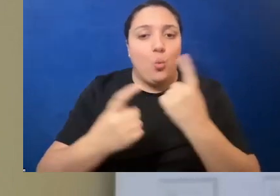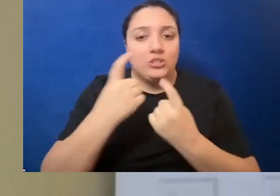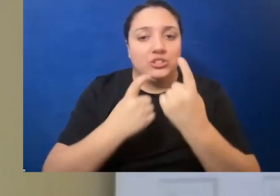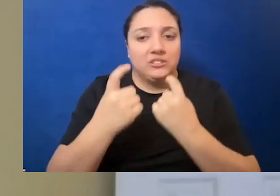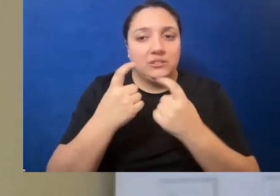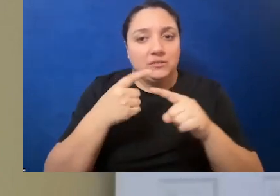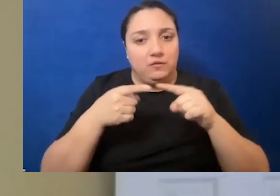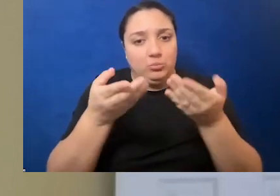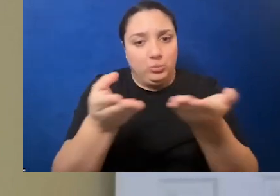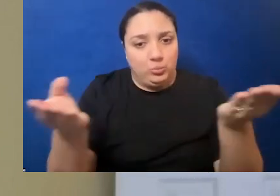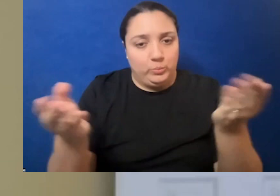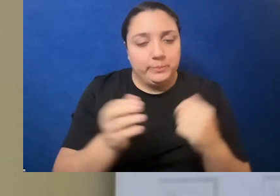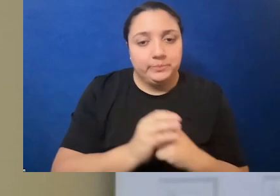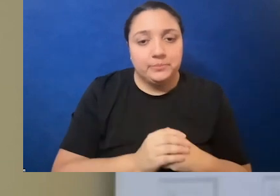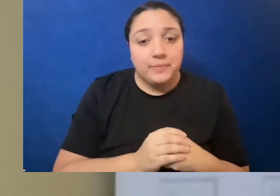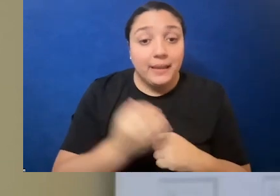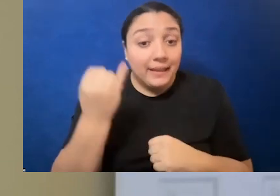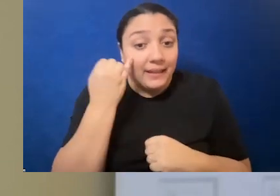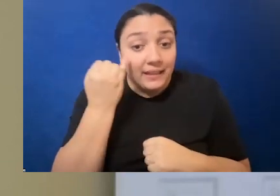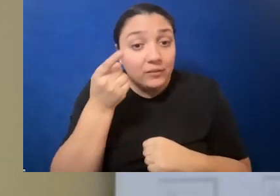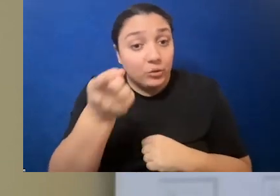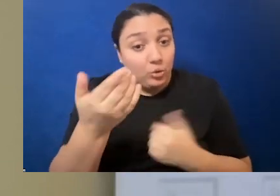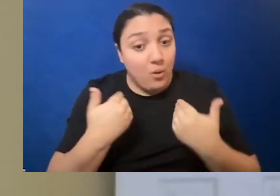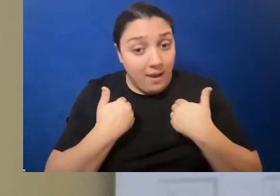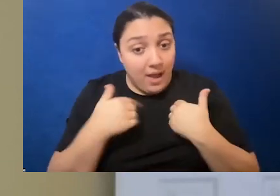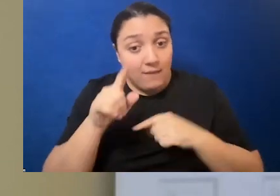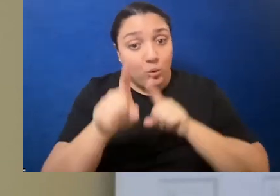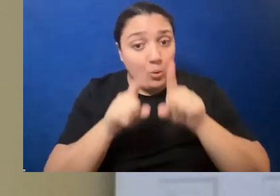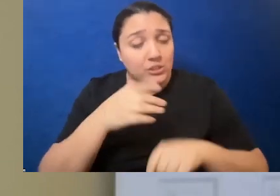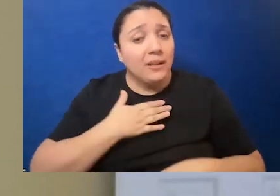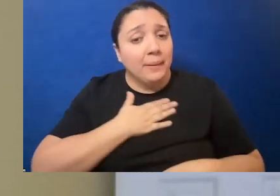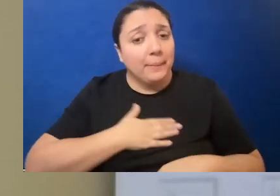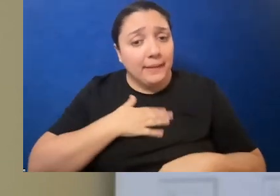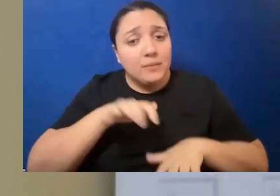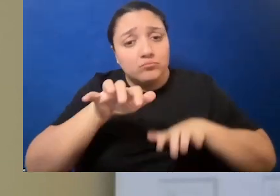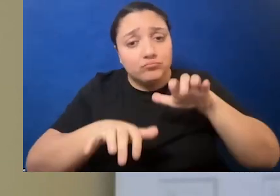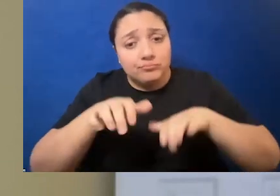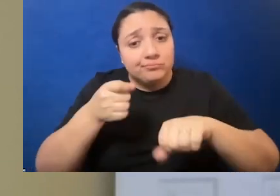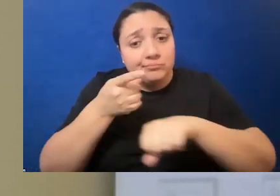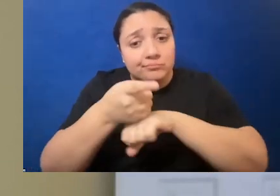QUESTIONS FROM VIEWERS. IF YOU HAVE A QUESTION, PLEASE SHARE IT IN THE CHAT.